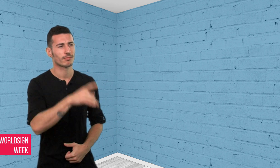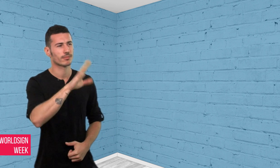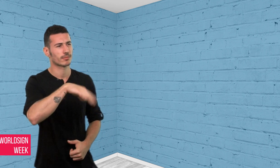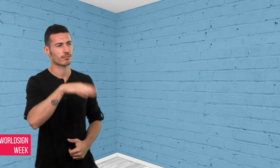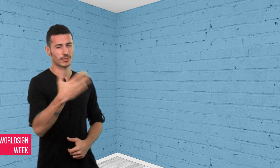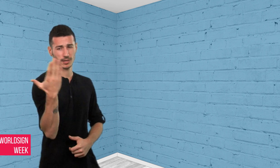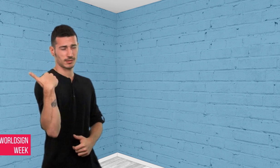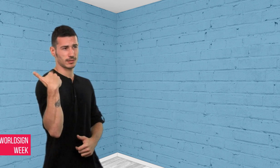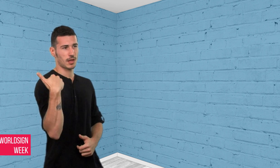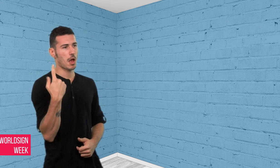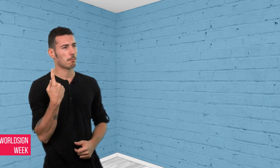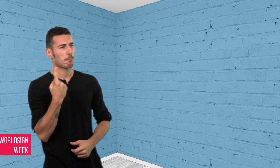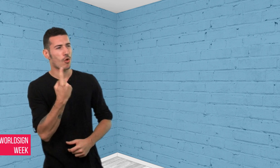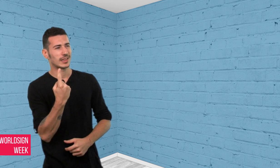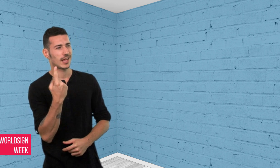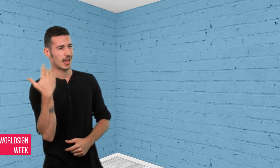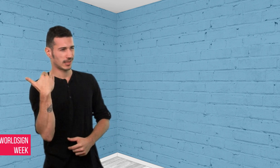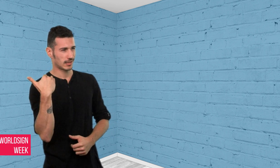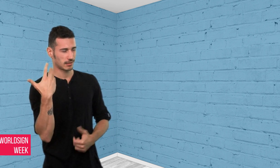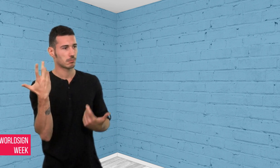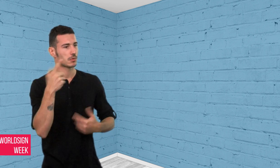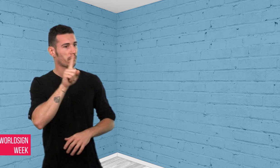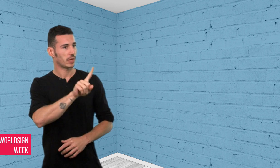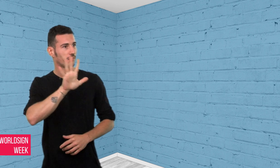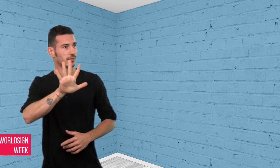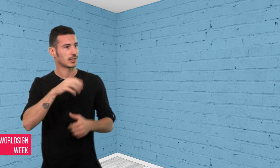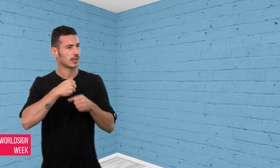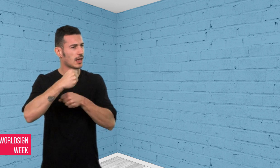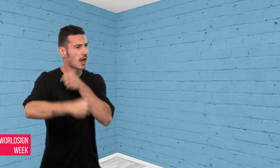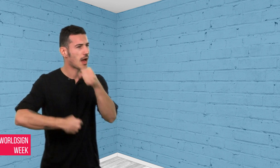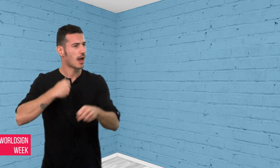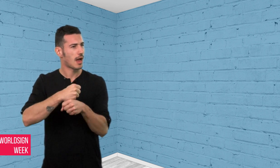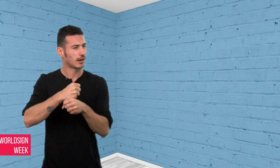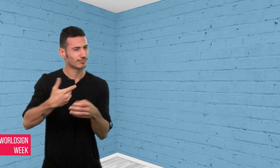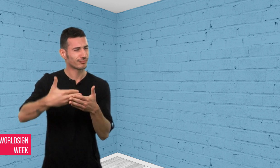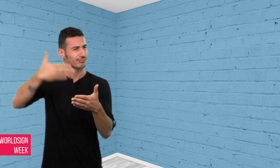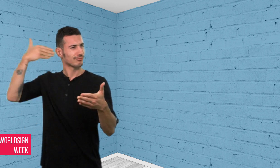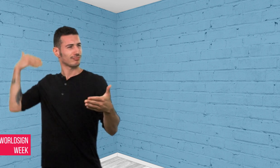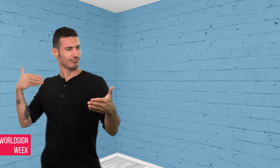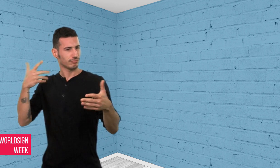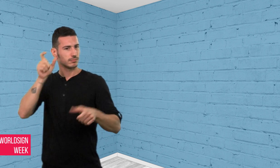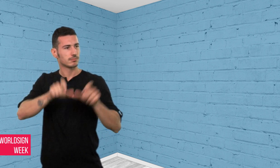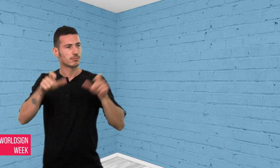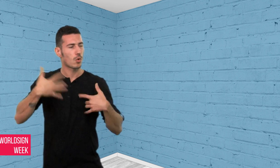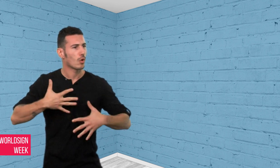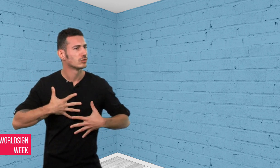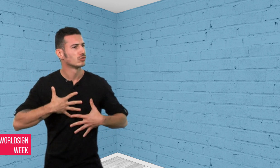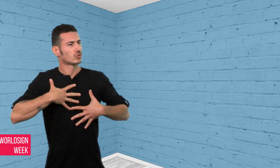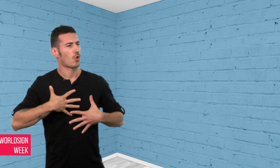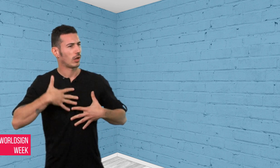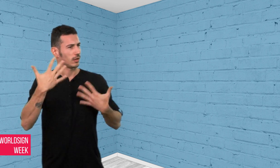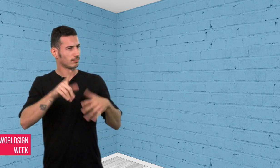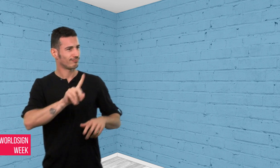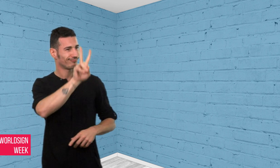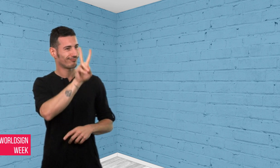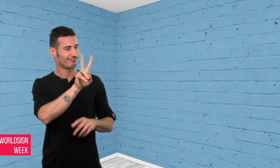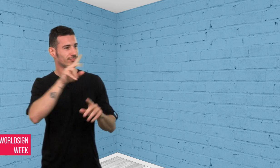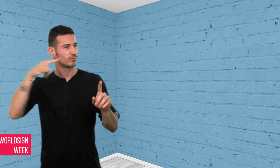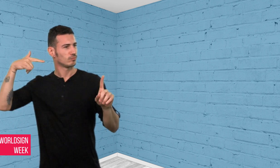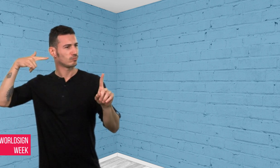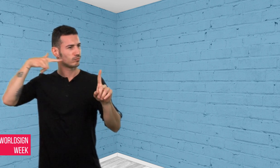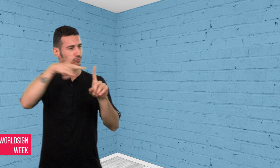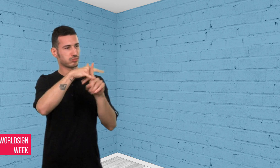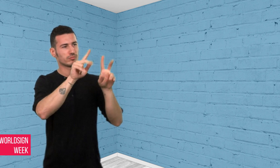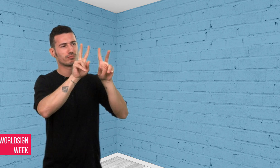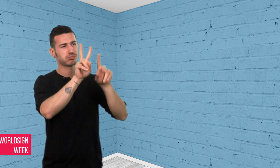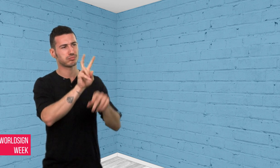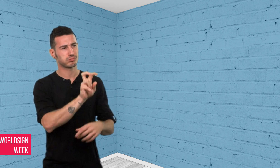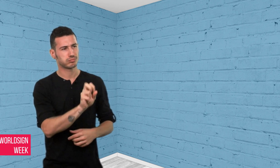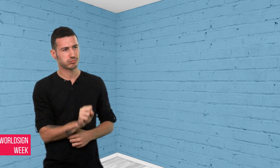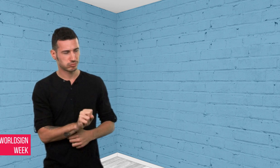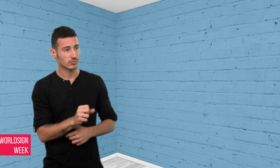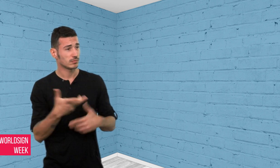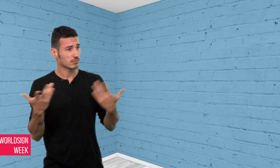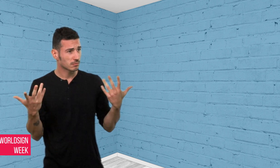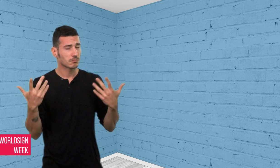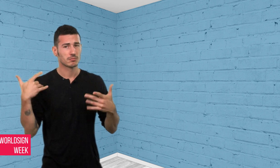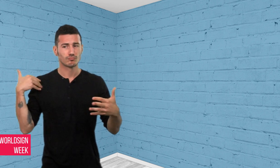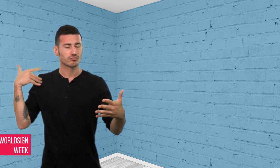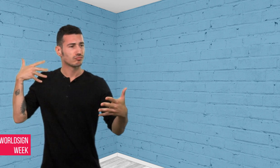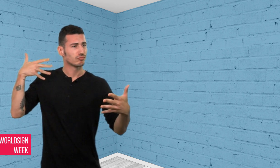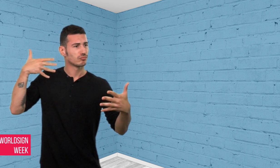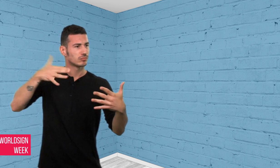Many things changed but the world never have